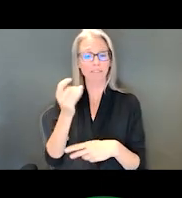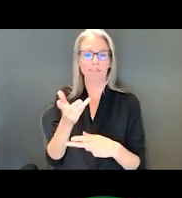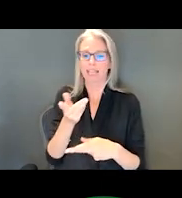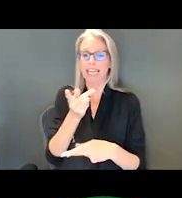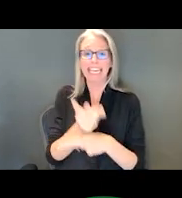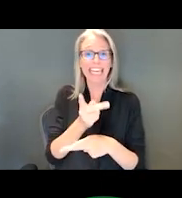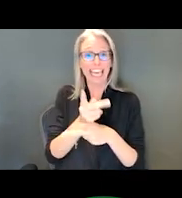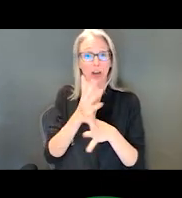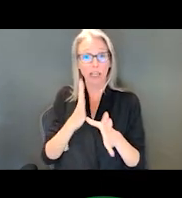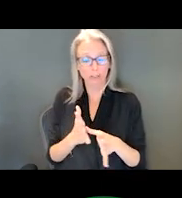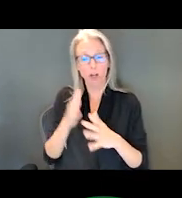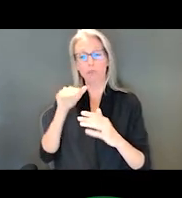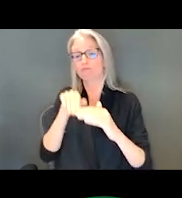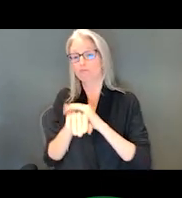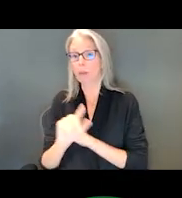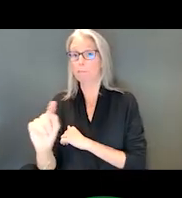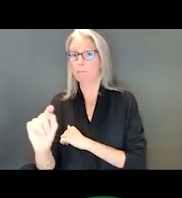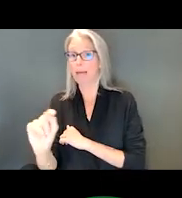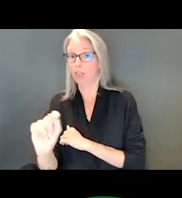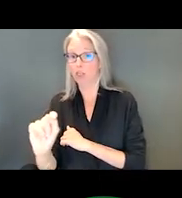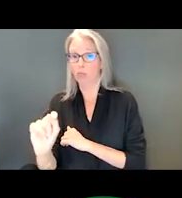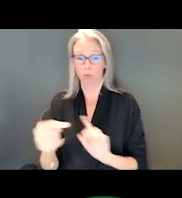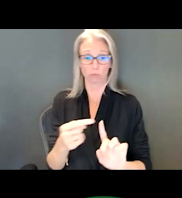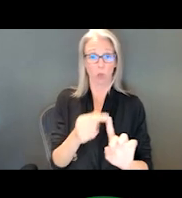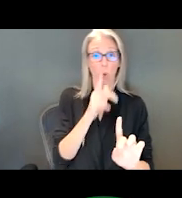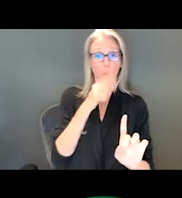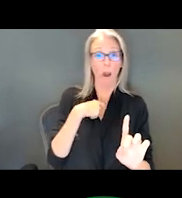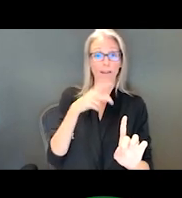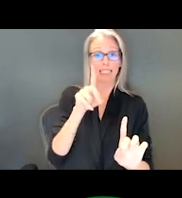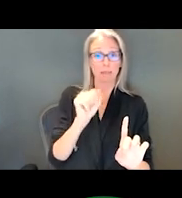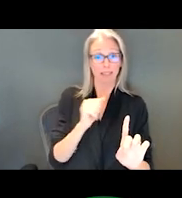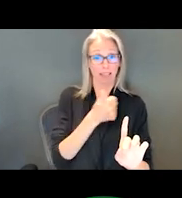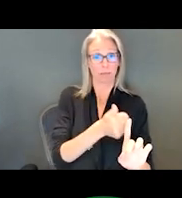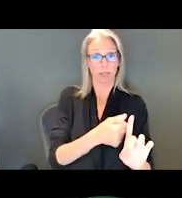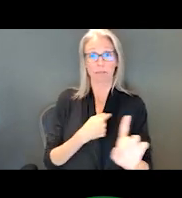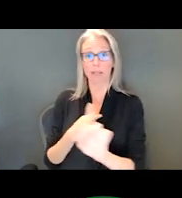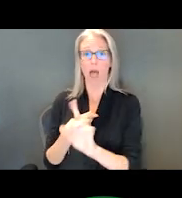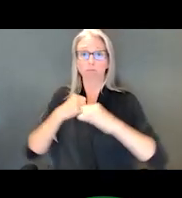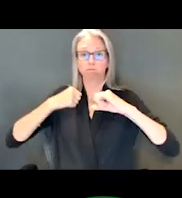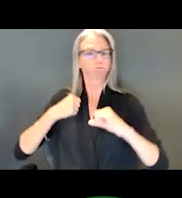Number 3, many have highlighted the importance of information. And many people even use the